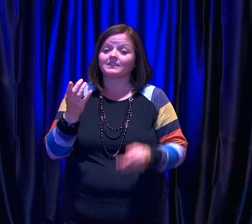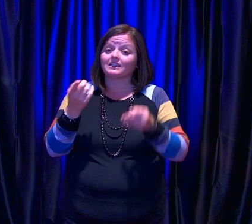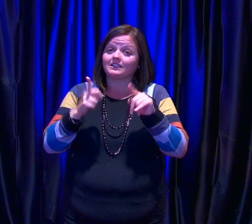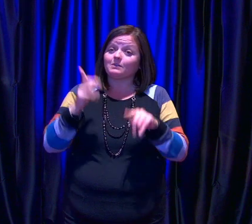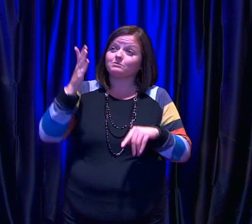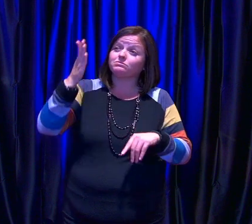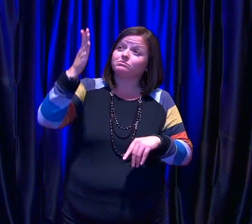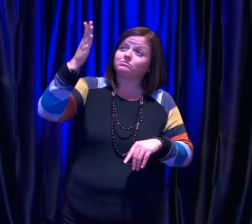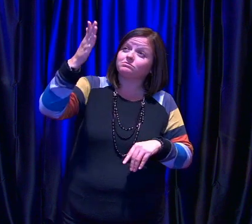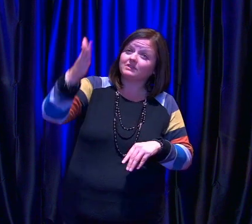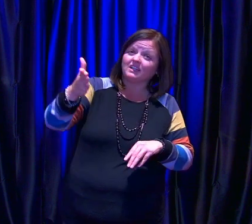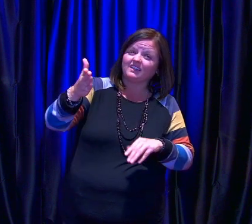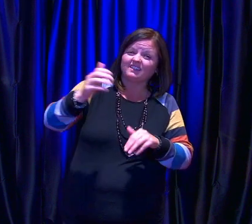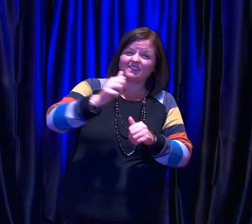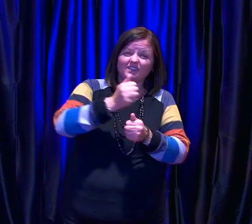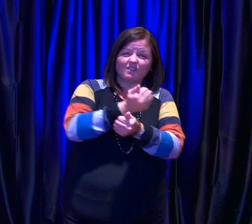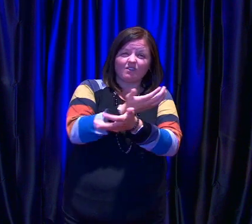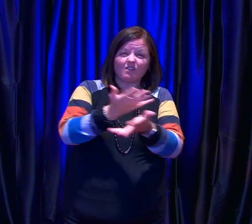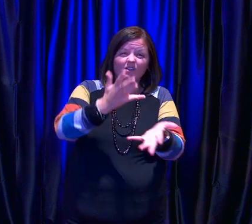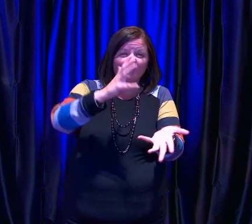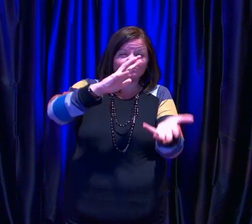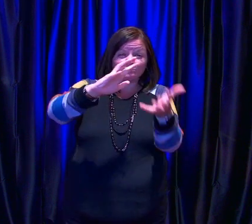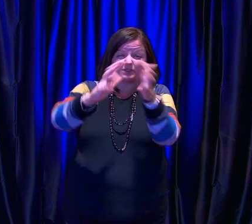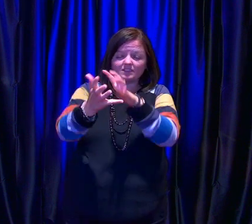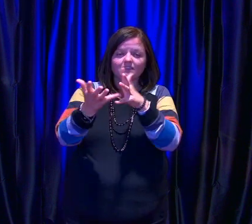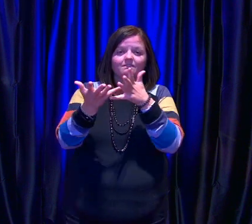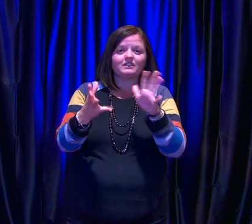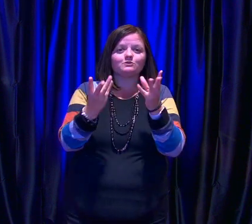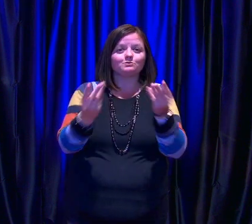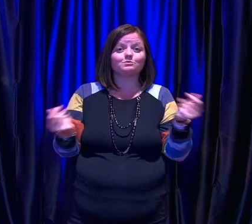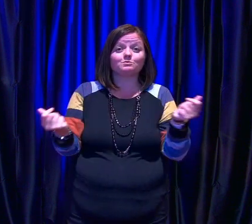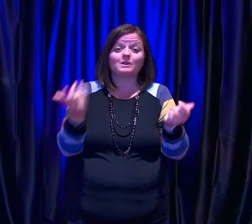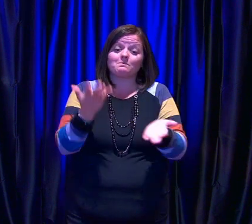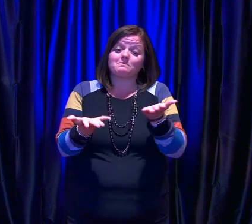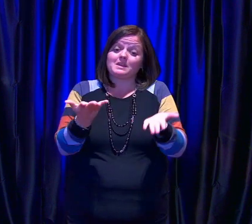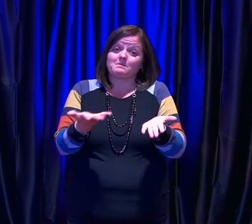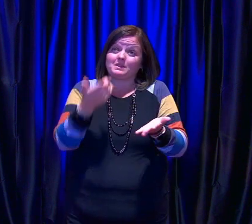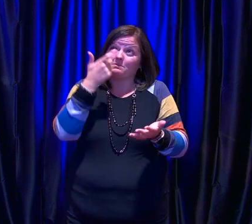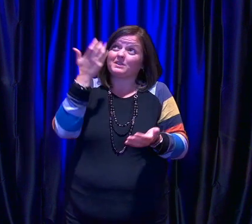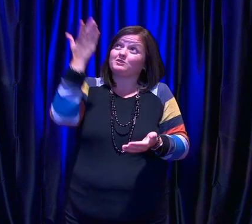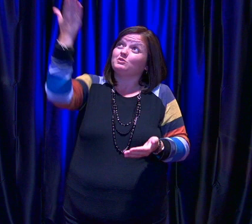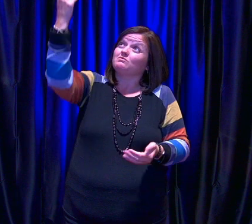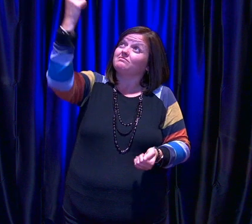all of the craziness is done and maybe that will be because you've come back